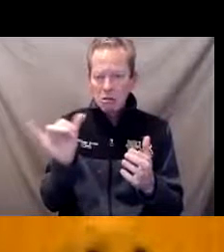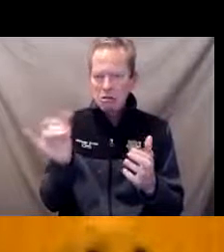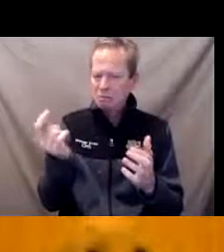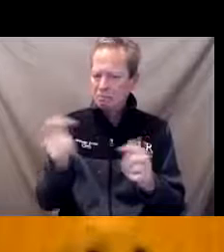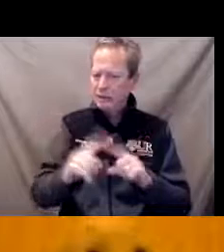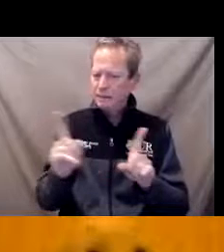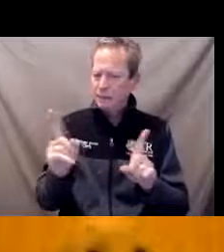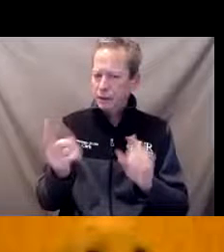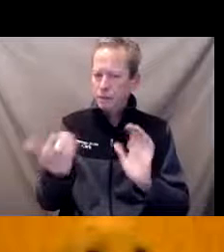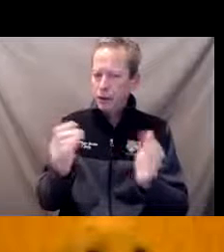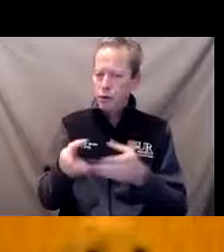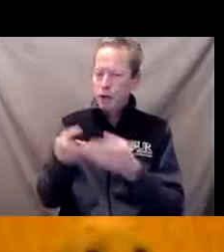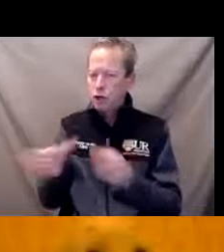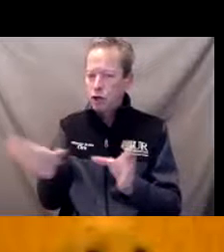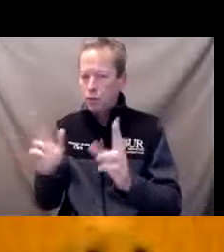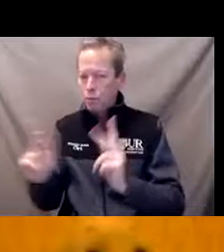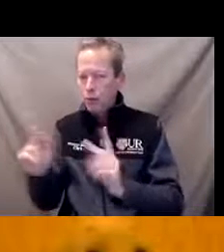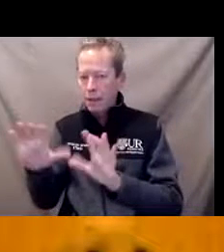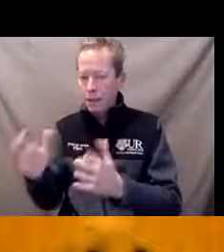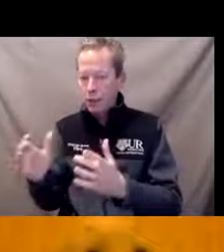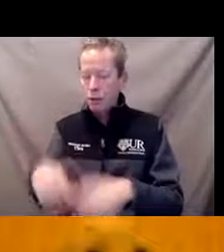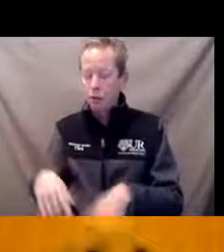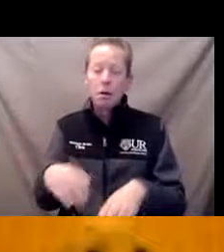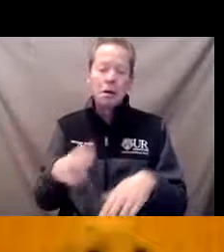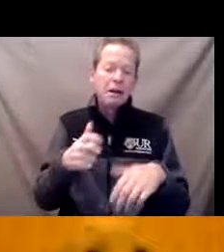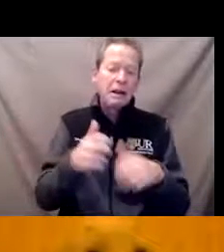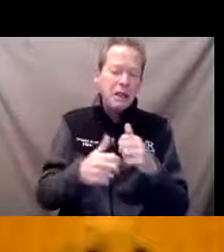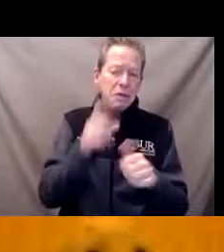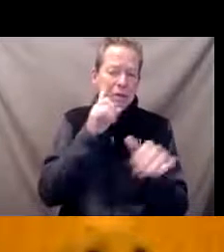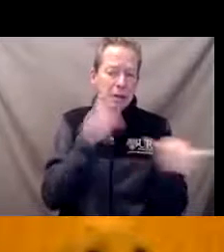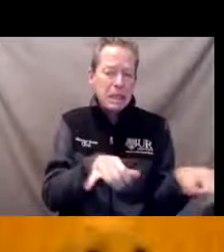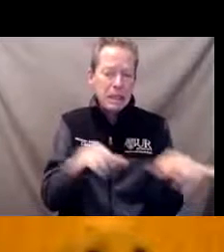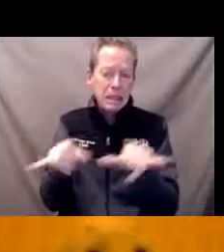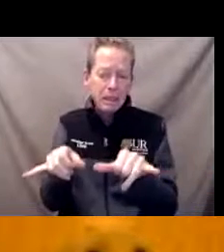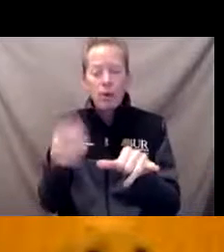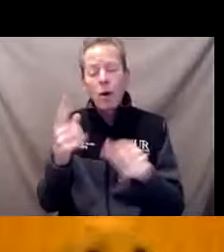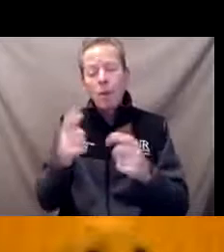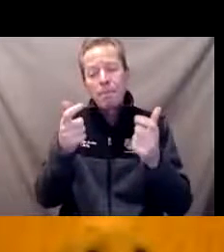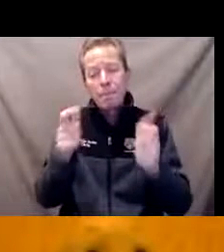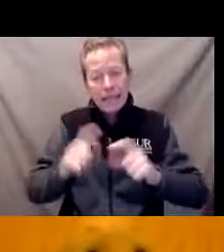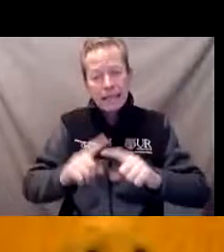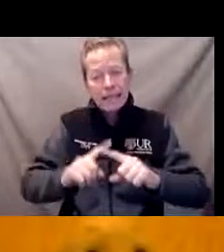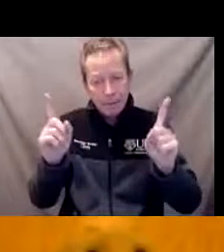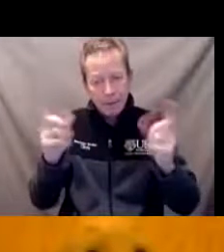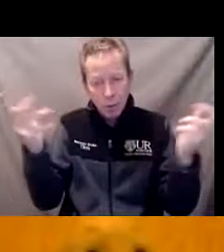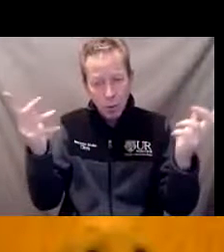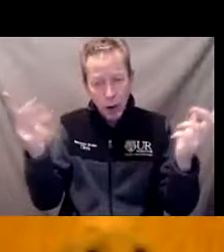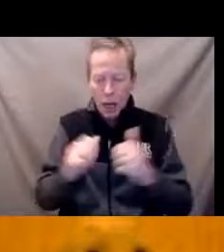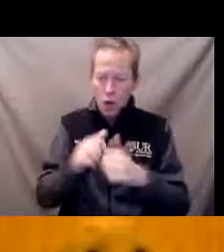population. their issues are similar but the one biggest main difference is how early they